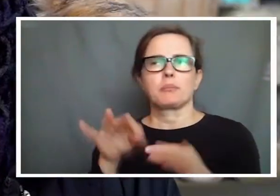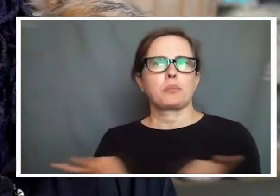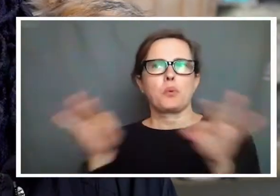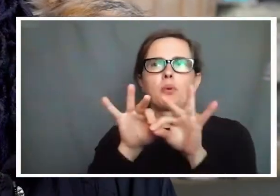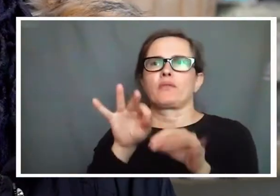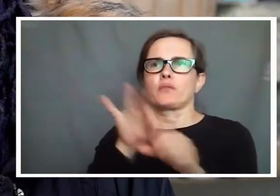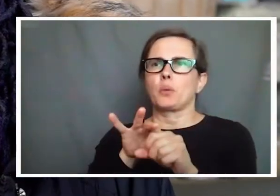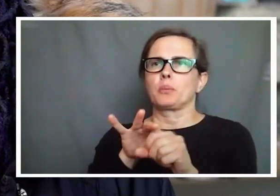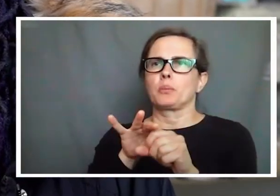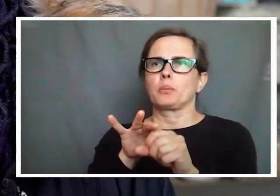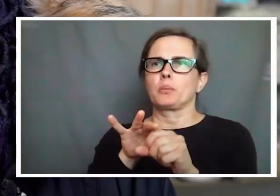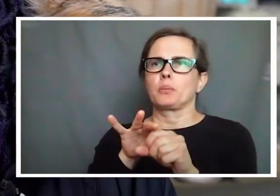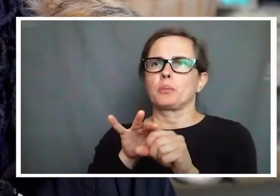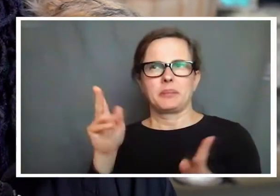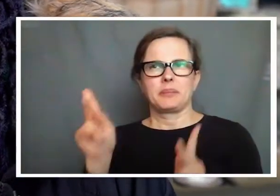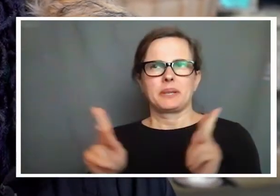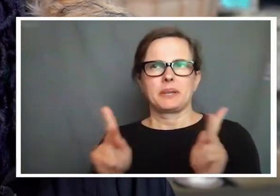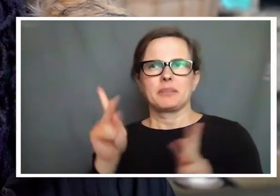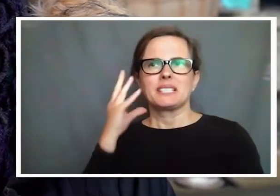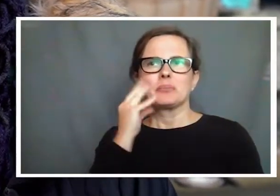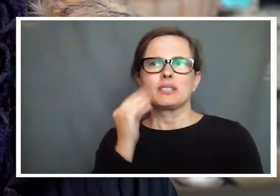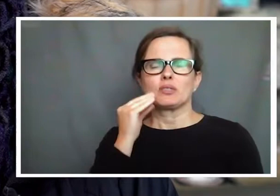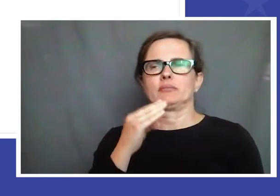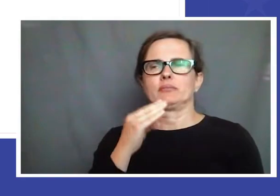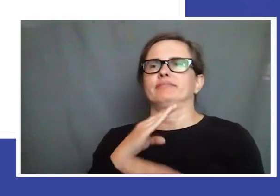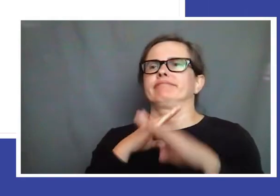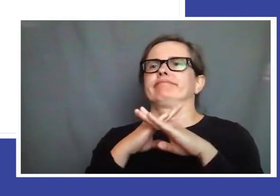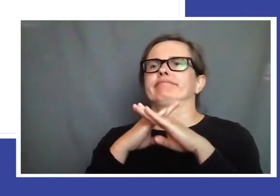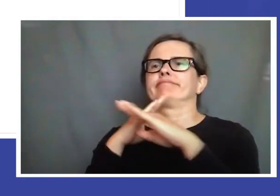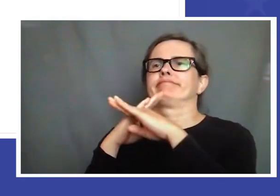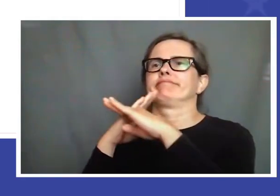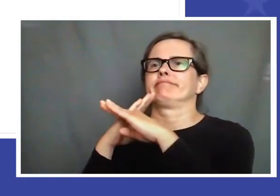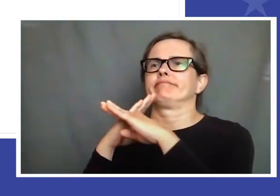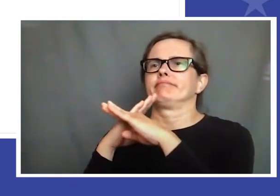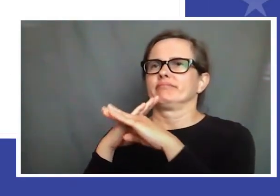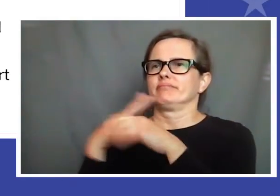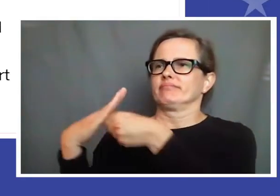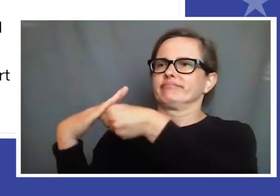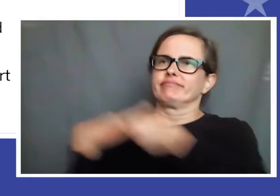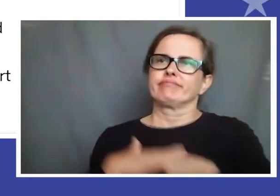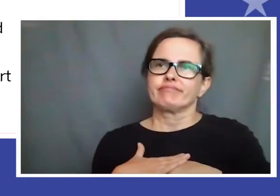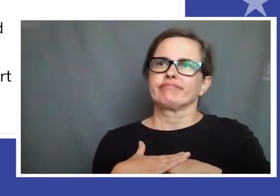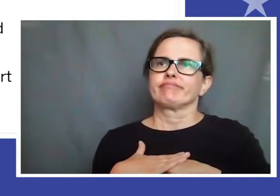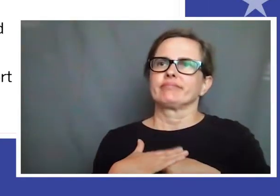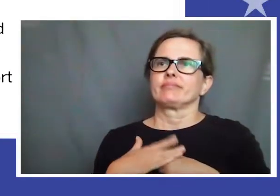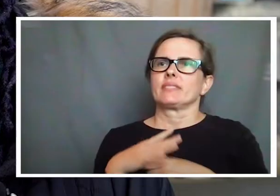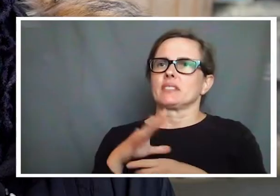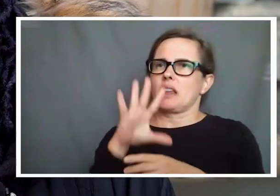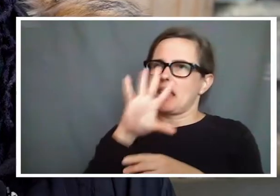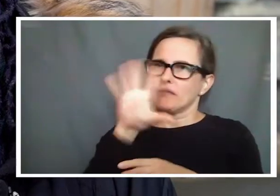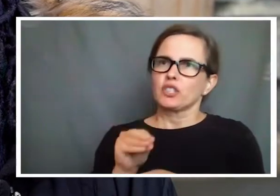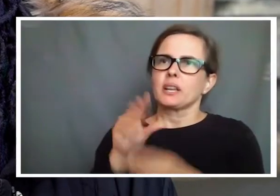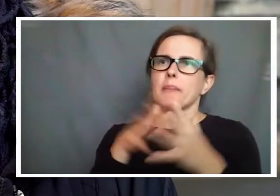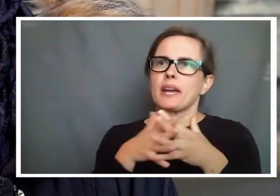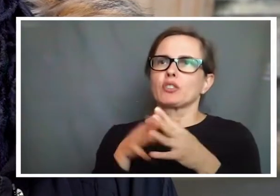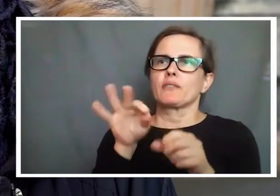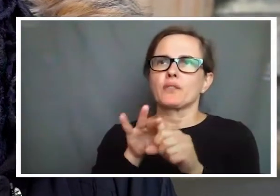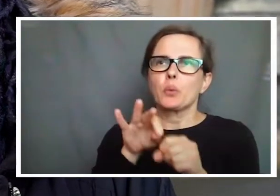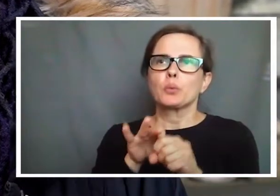Some citizens in our country still face unfair barriers. These efforts at voter suppression make headlines. But the question that is almost never asked is,